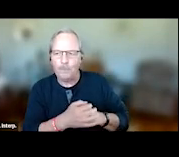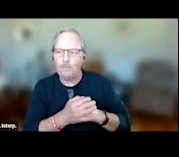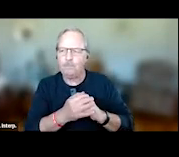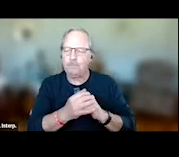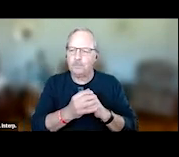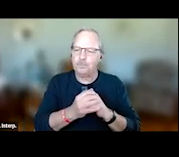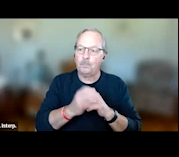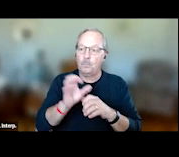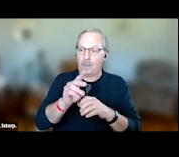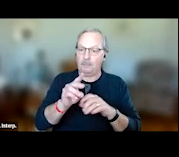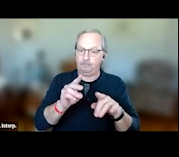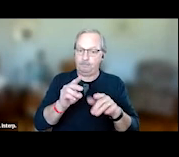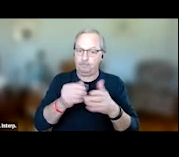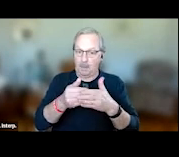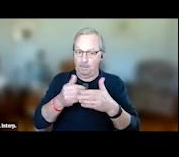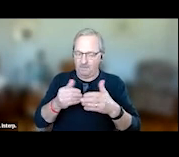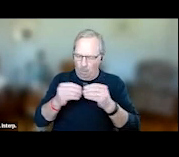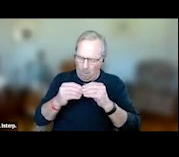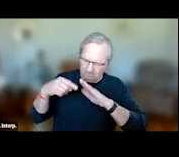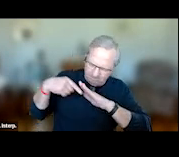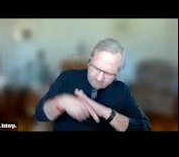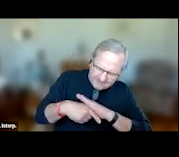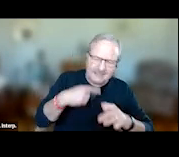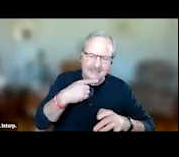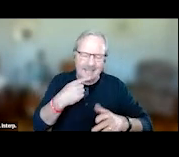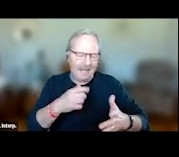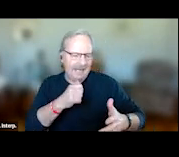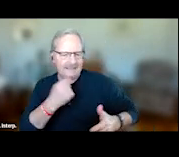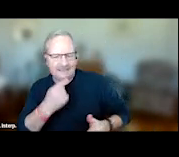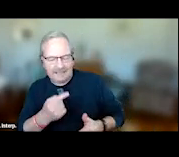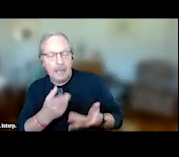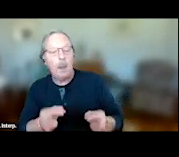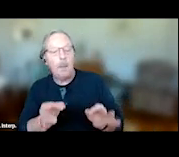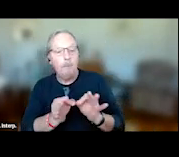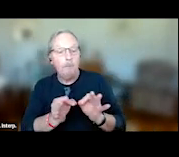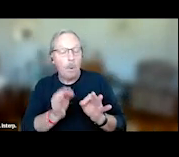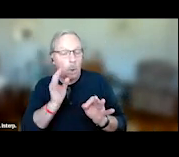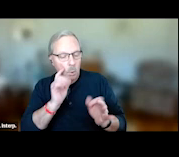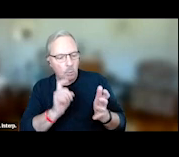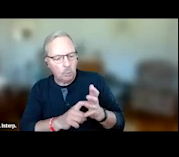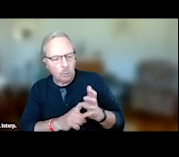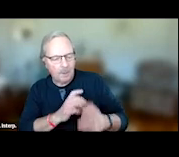Okay, so before we get more into what to say and not to say, it's important to acknowledge the power of nonverbal behavior.